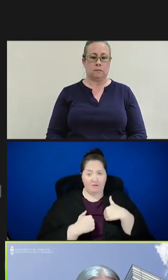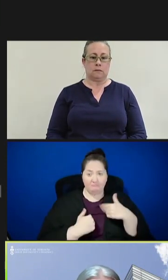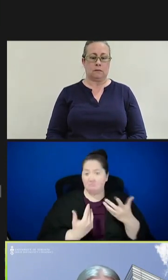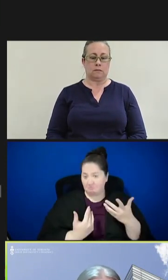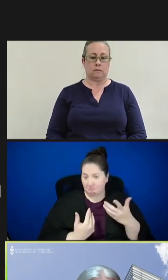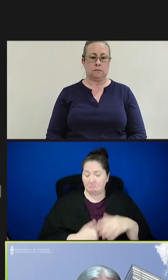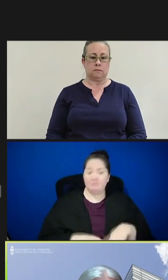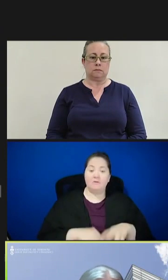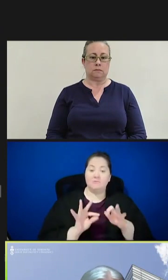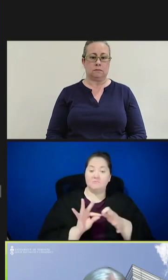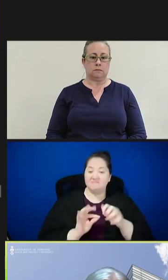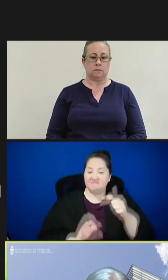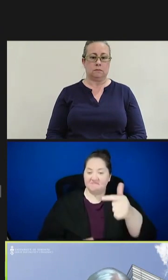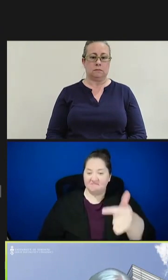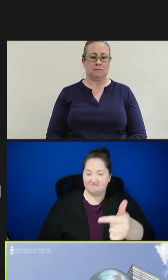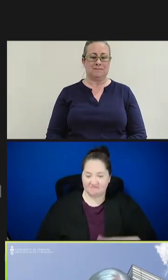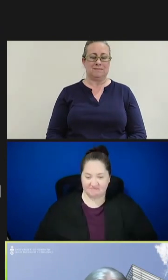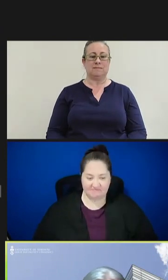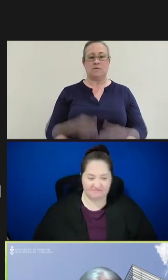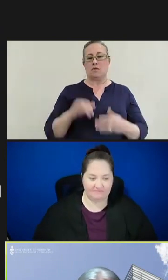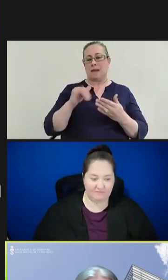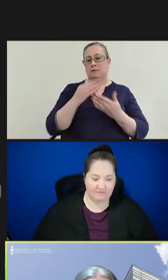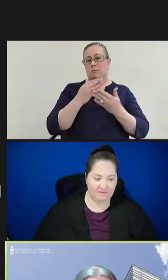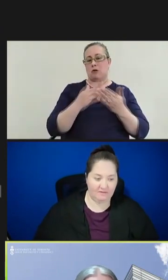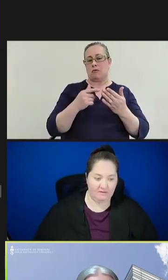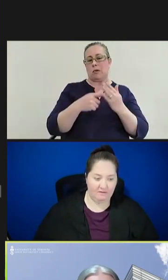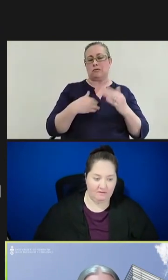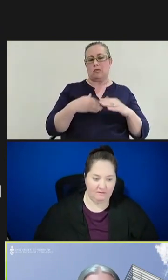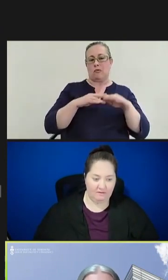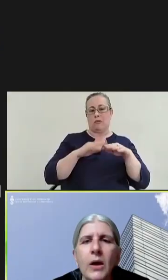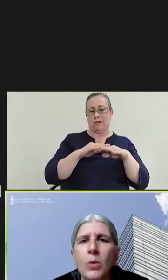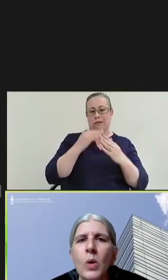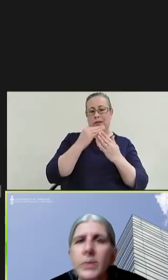part of what was on the checklist, but obviously the options are going to vary depending on what